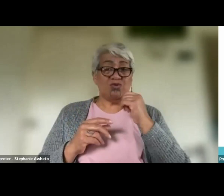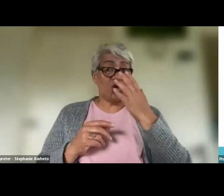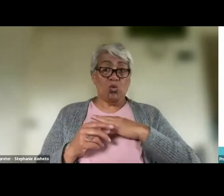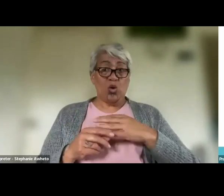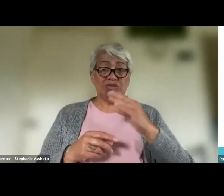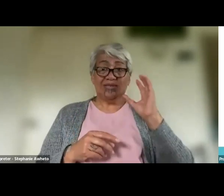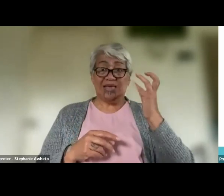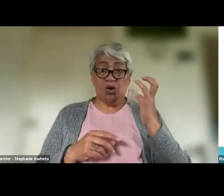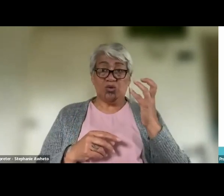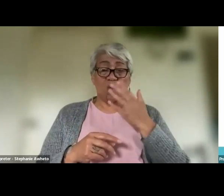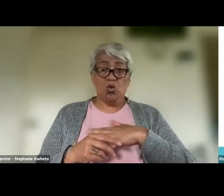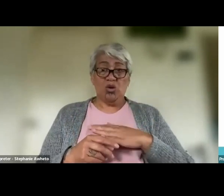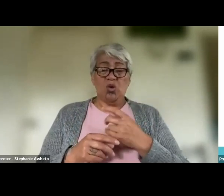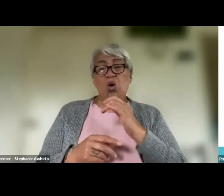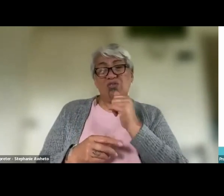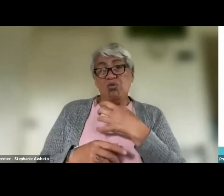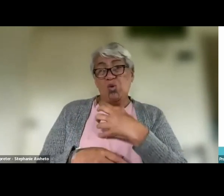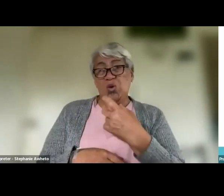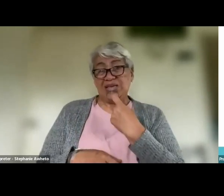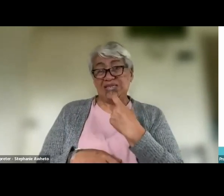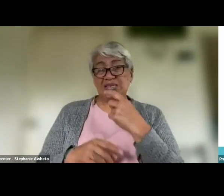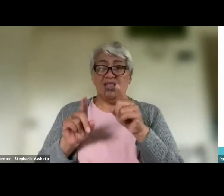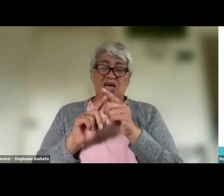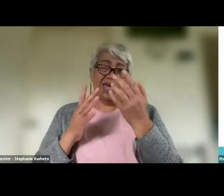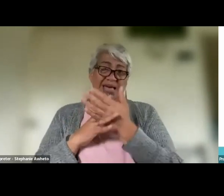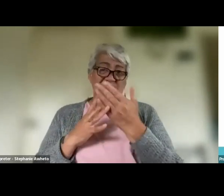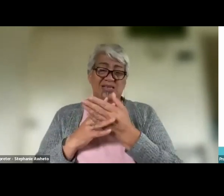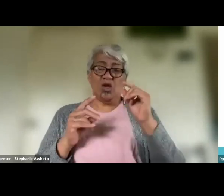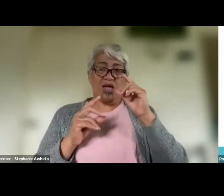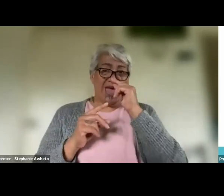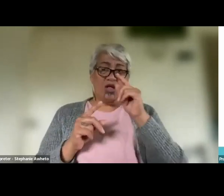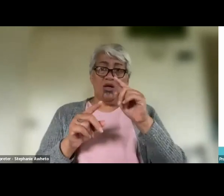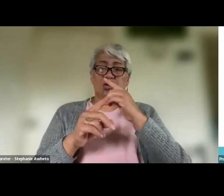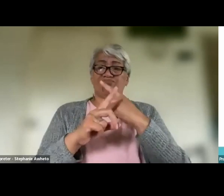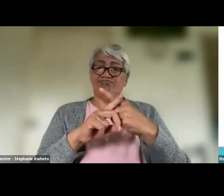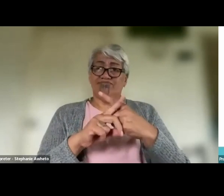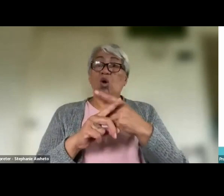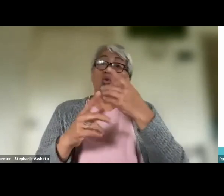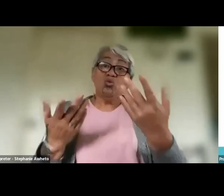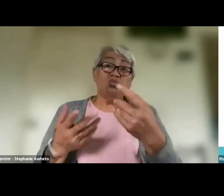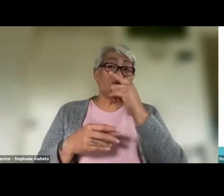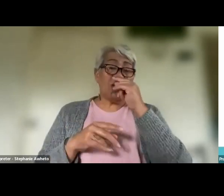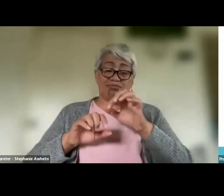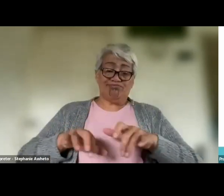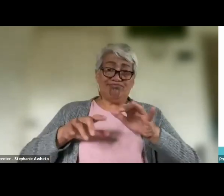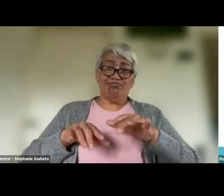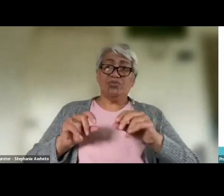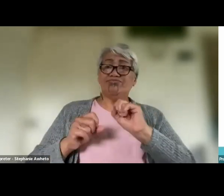or it is easier in terms of accessibility for you. You can put your questions and comments and the chatbox.